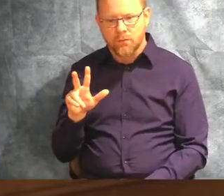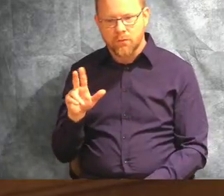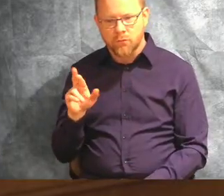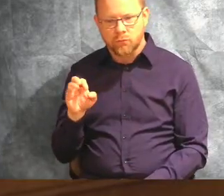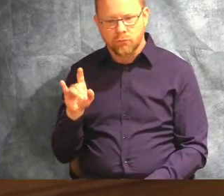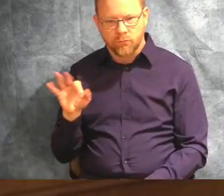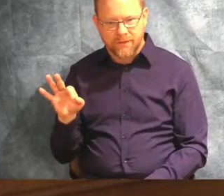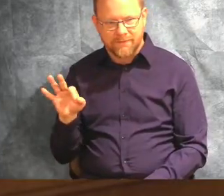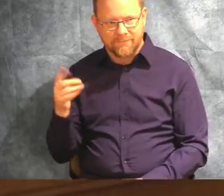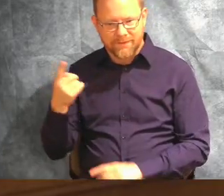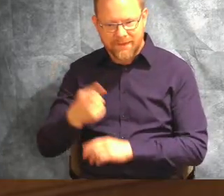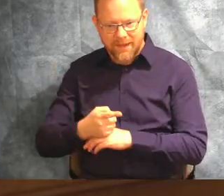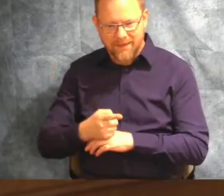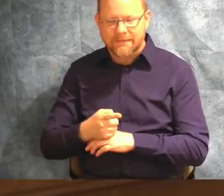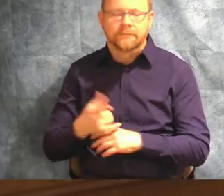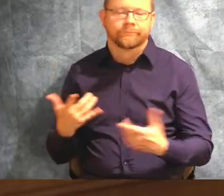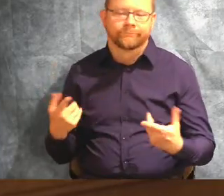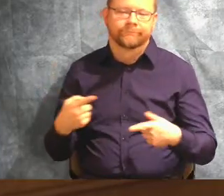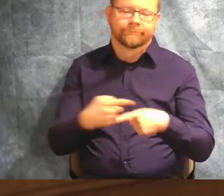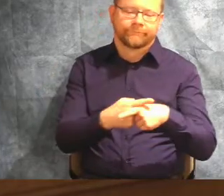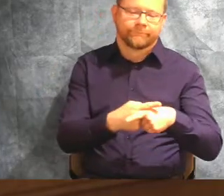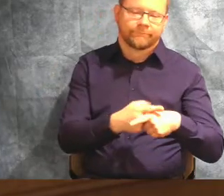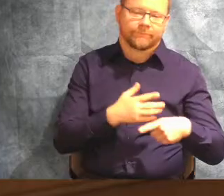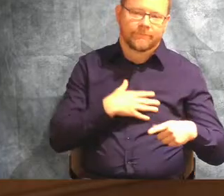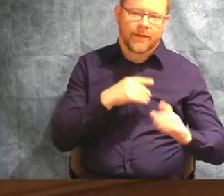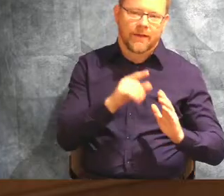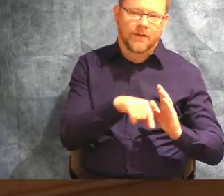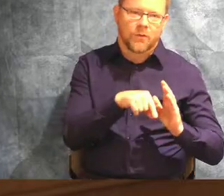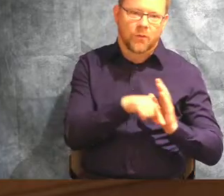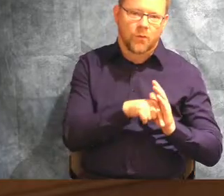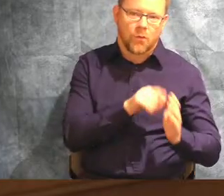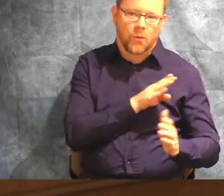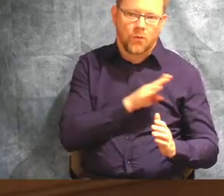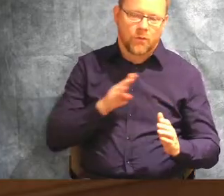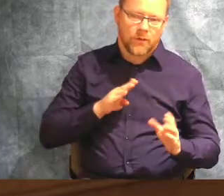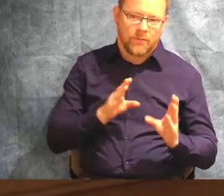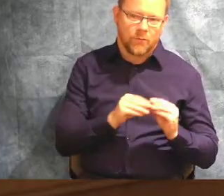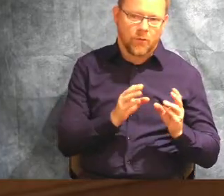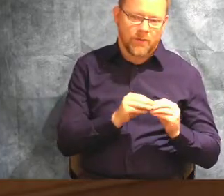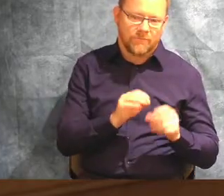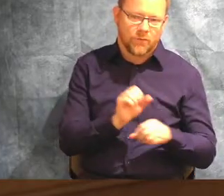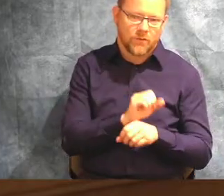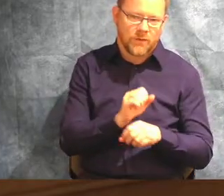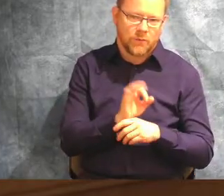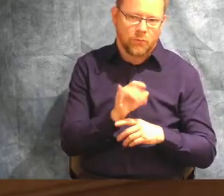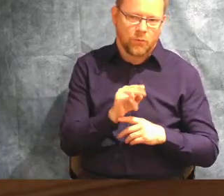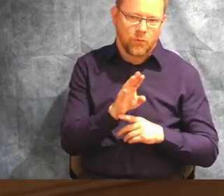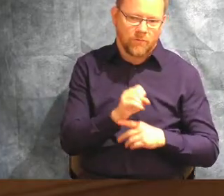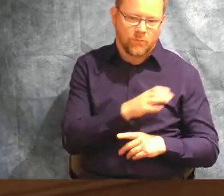It was at the same time that I had my quarterly board meeting for the workforce council and so I